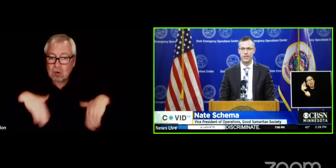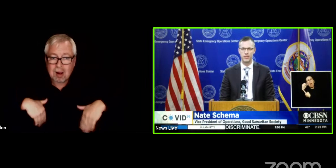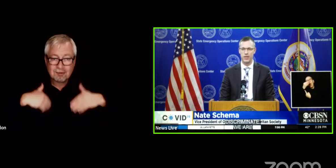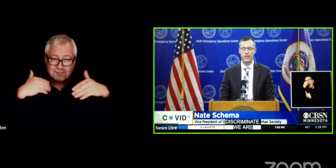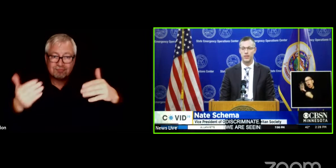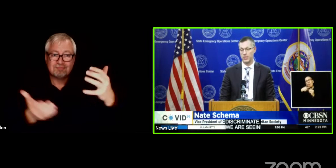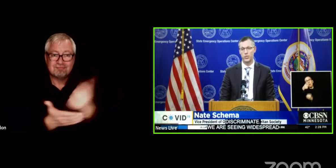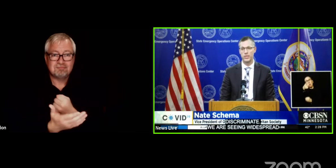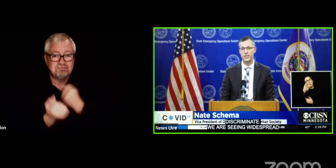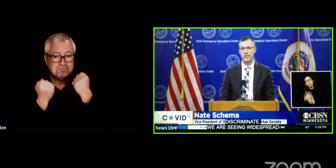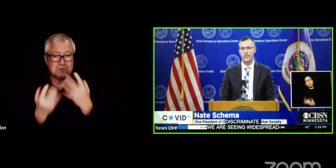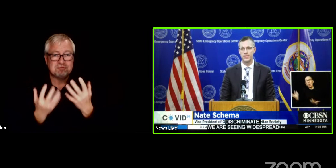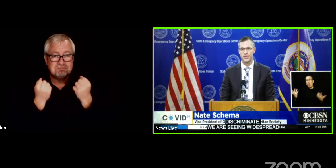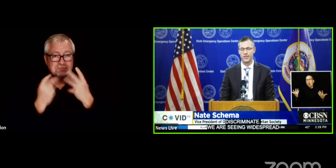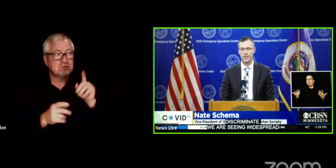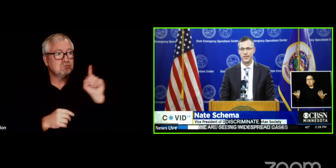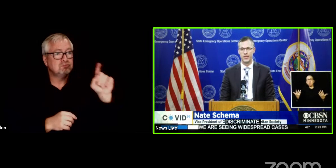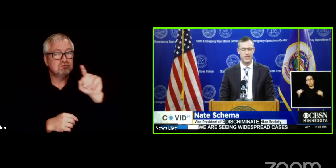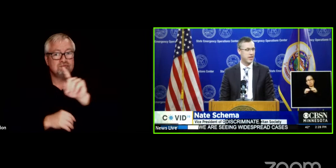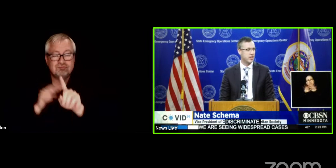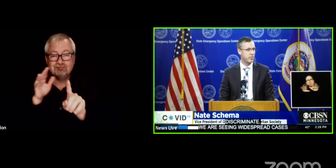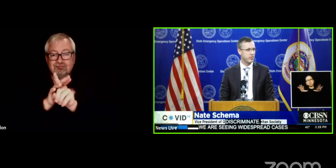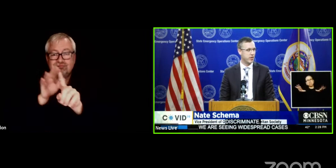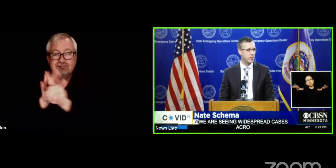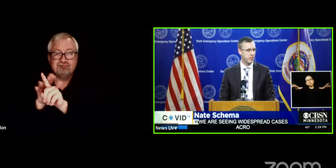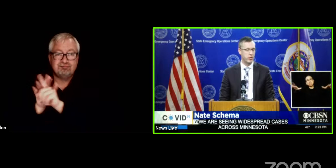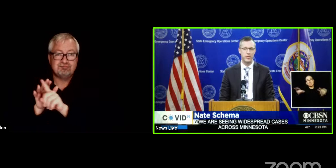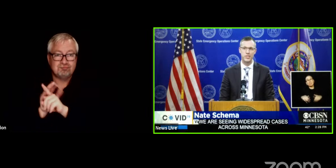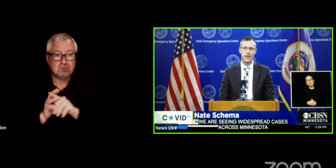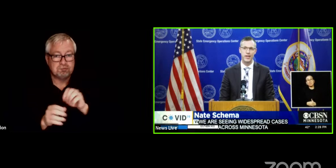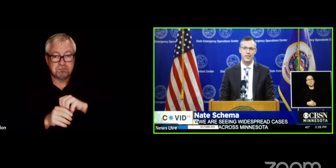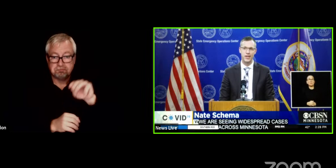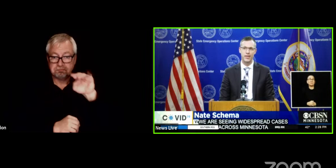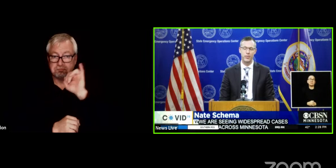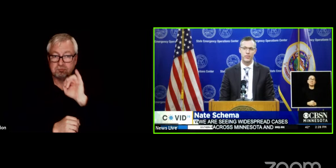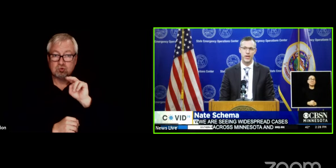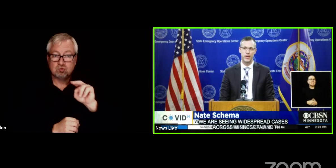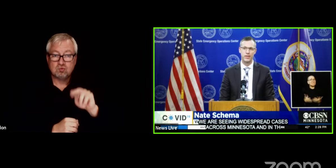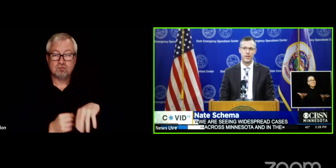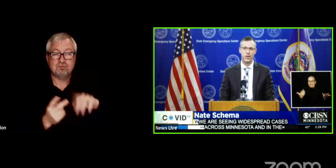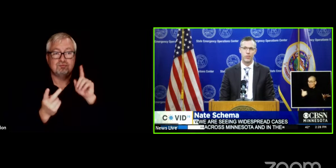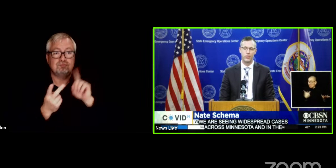AND IN THE TWIN CITIES AND I STAND HERE BEFORE YOU TODAY TO SAY THAT WE'VE GOT OVER